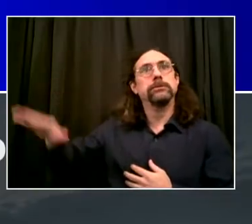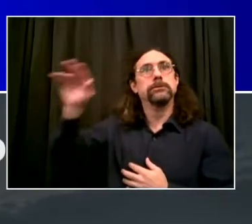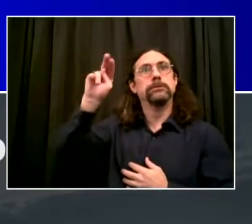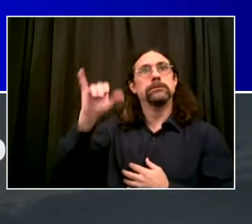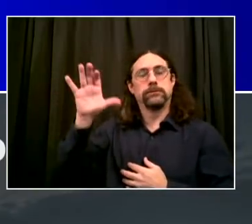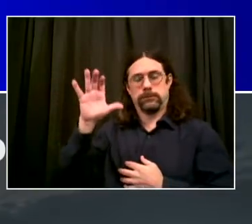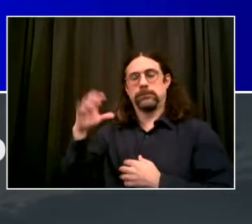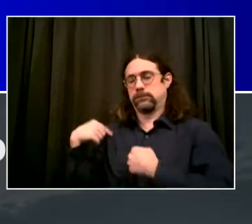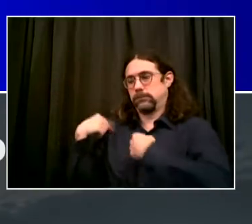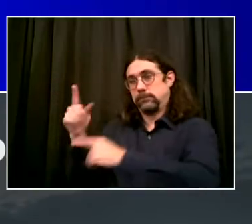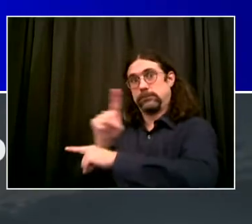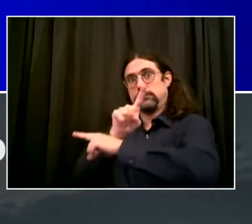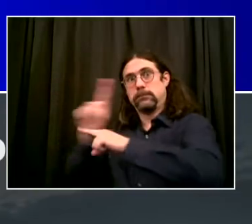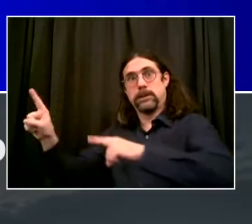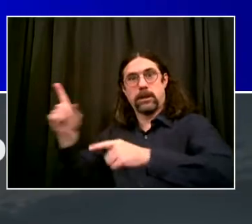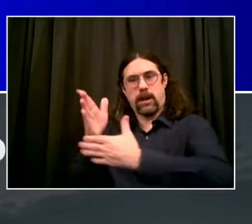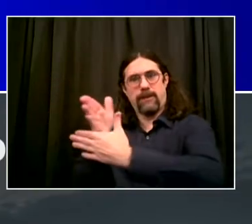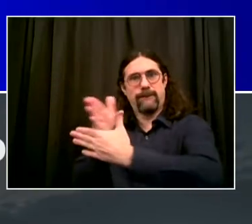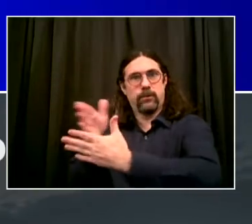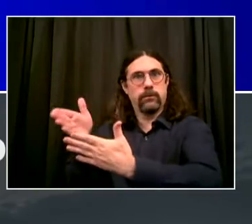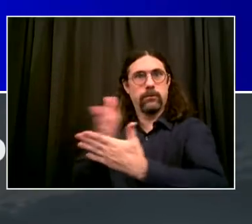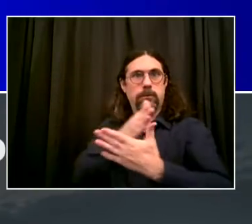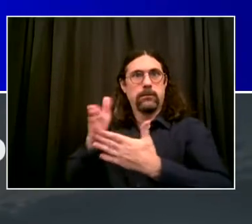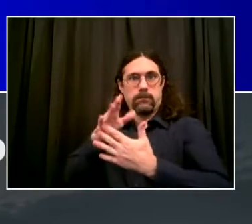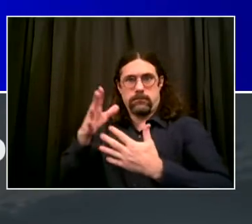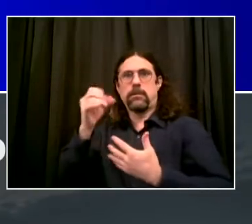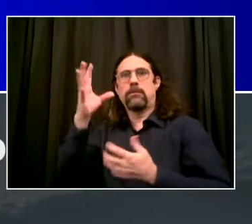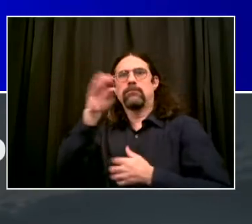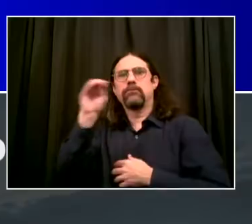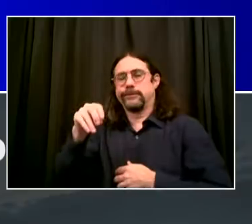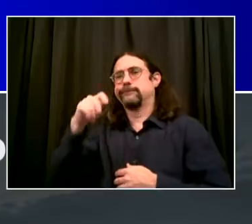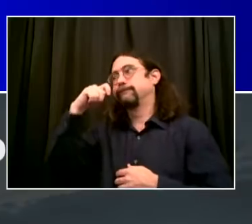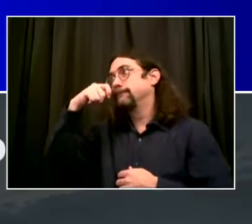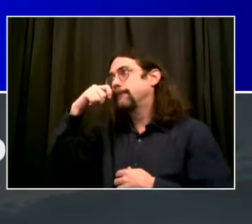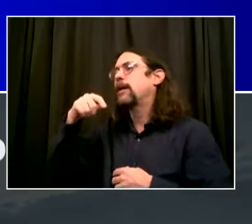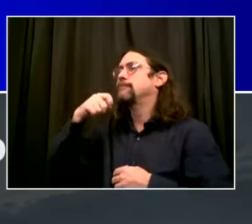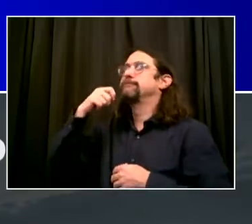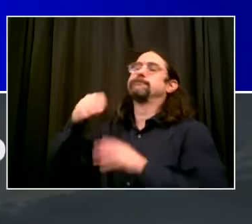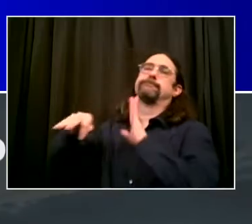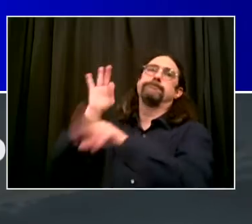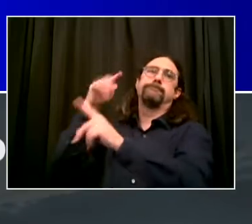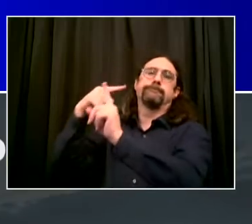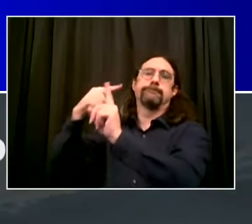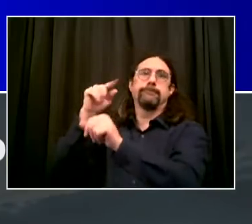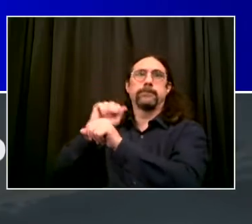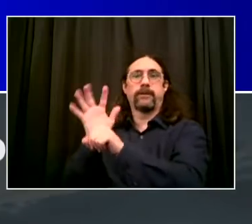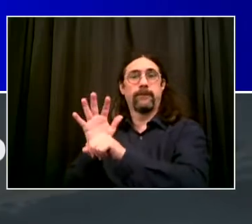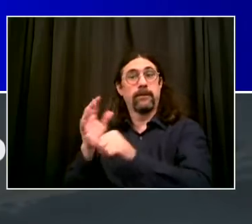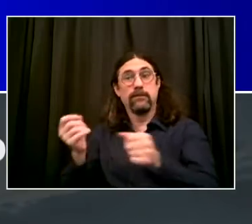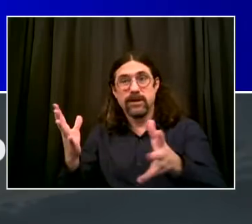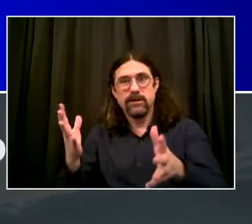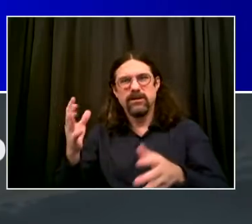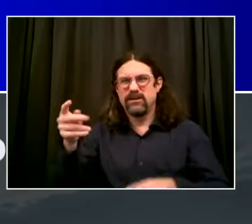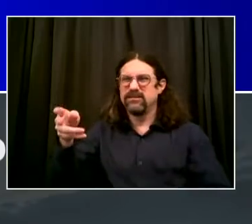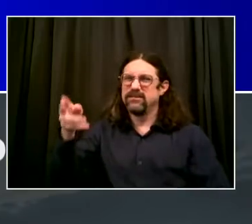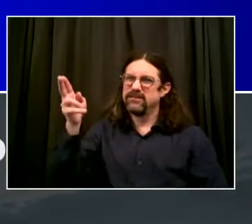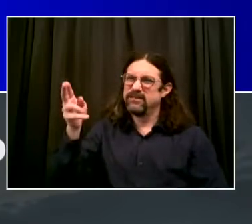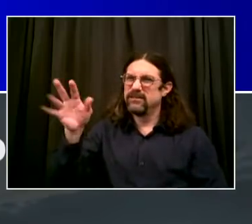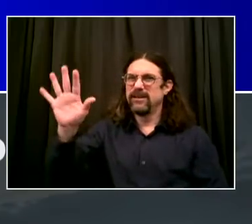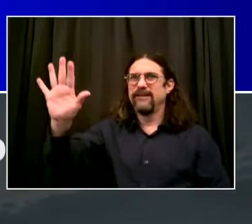THERE BUT WE WELL. AND THE DAILY UPDATE ON THE SEVEN-DAY